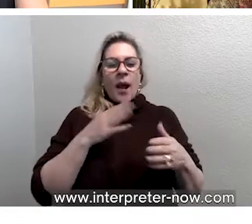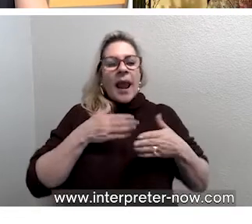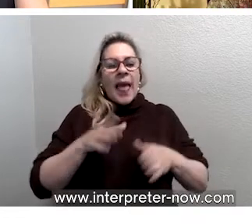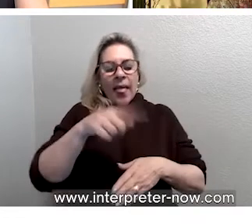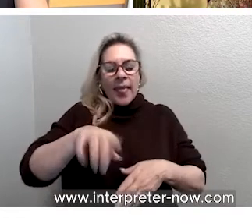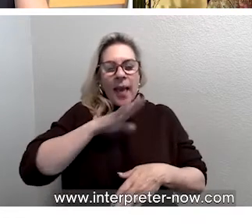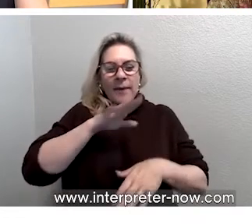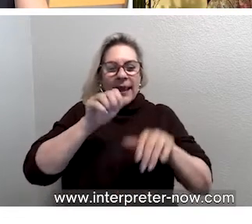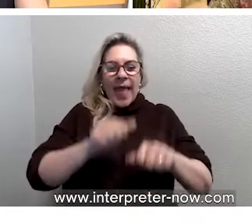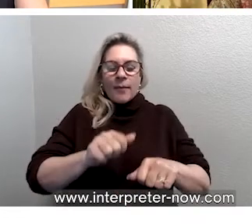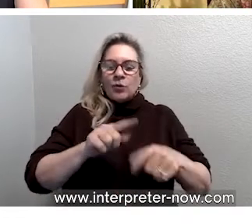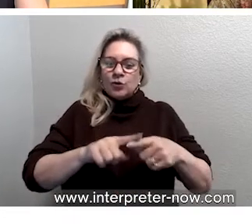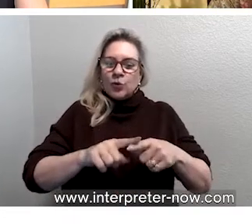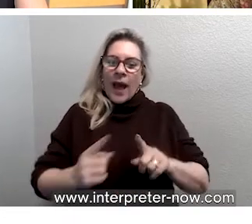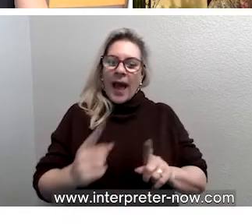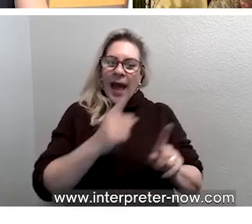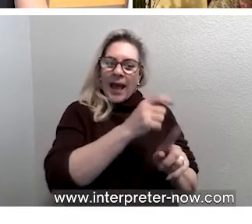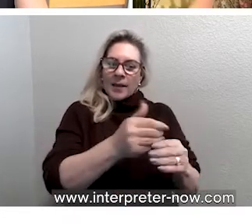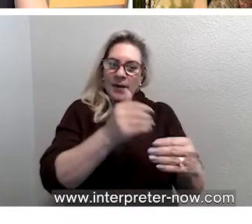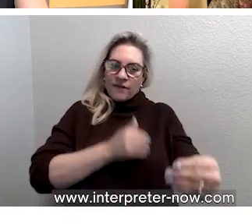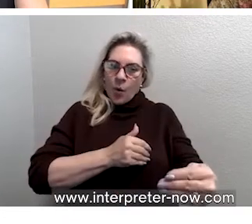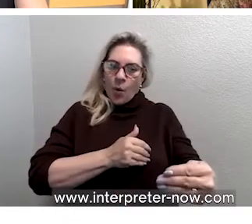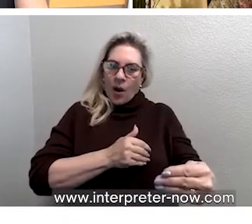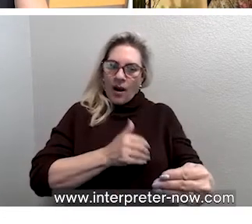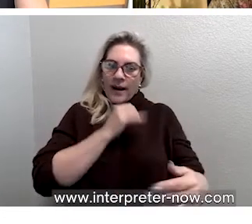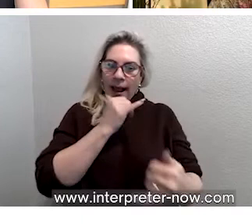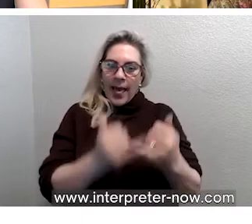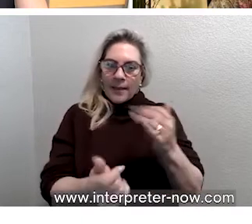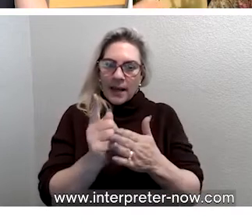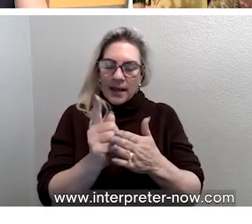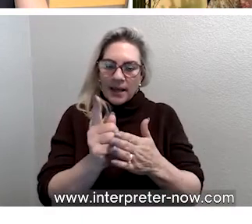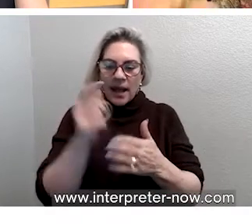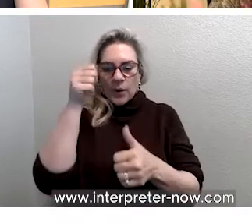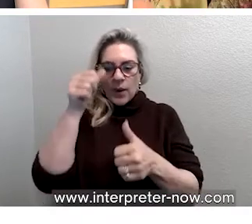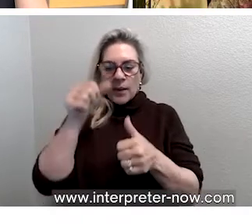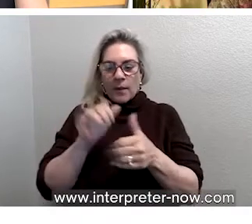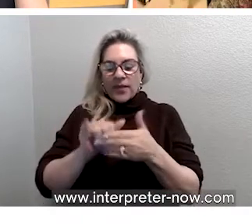They're not asking for it on the last day, keeping in mind that, fortunately, unfortunately,